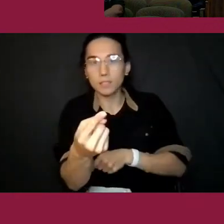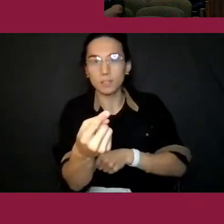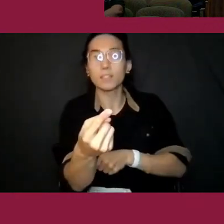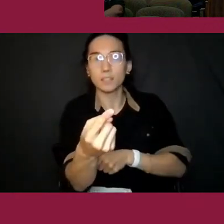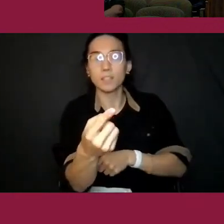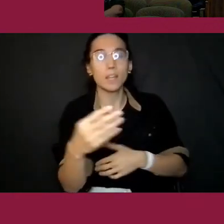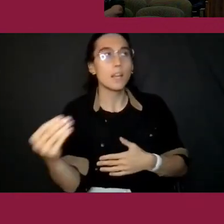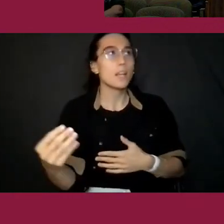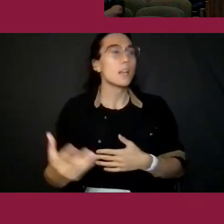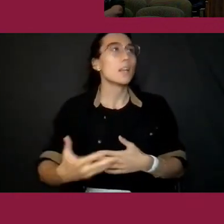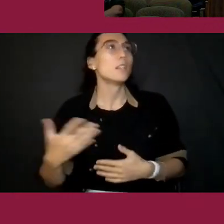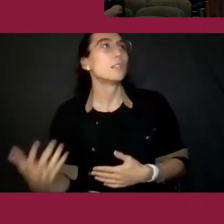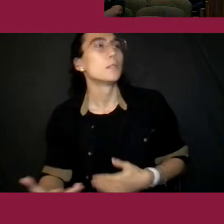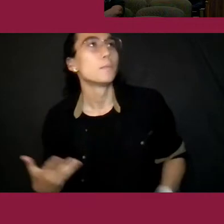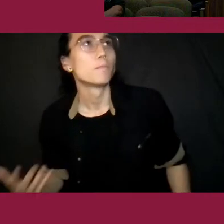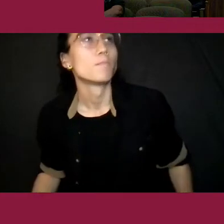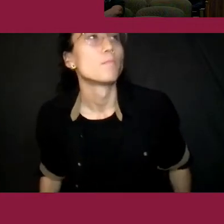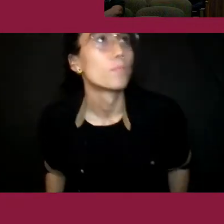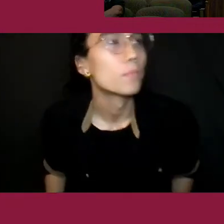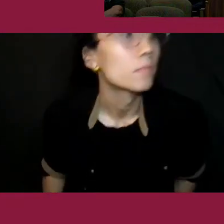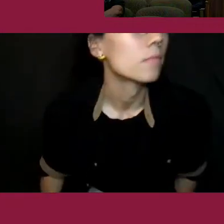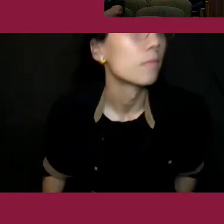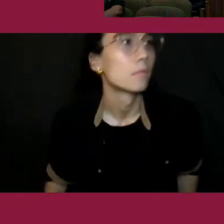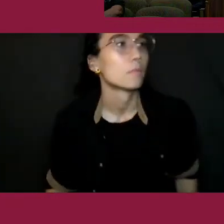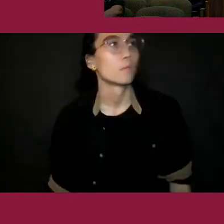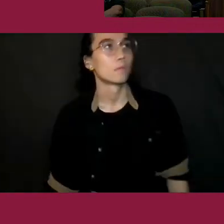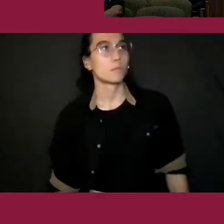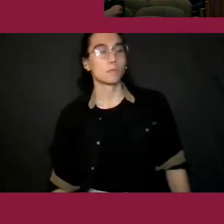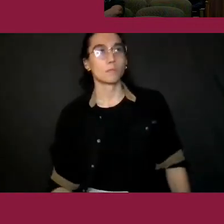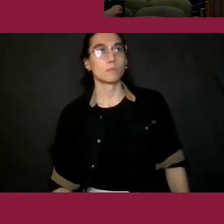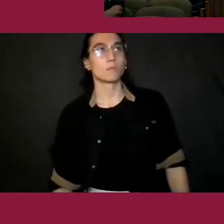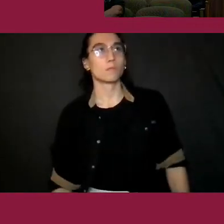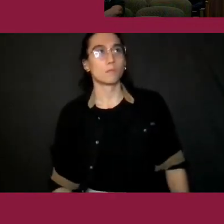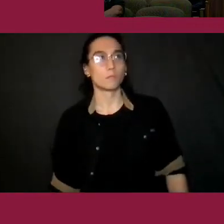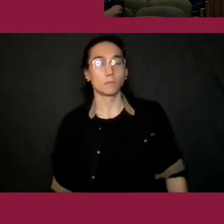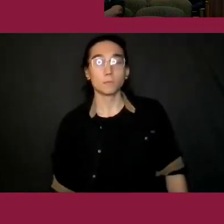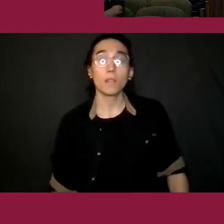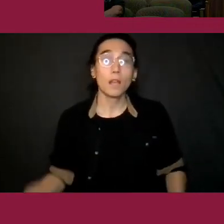because I think there's enough students for everybody.